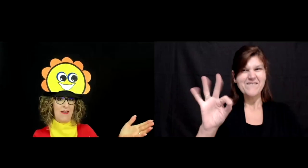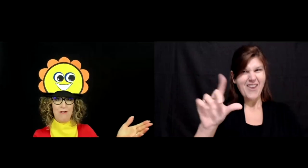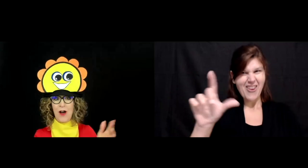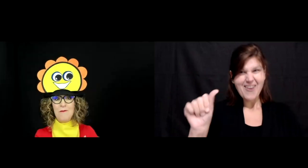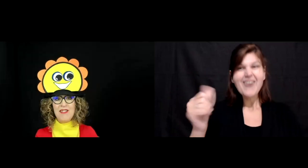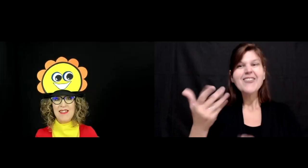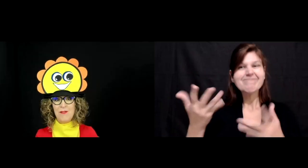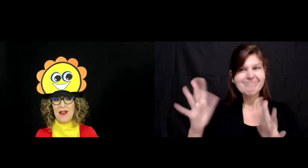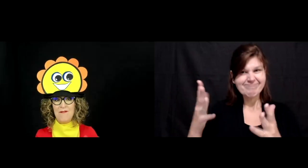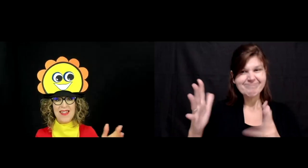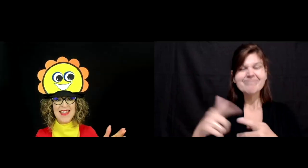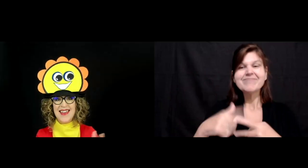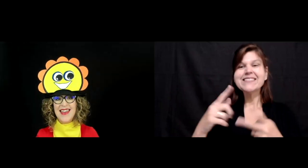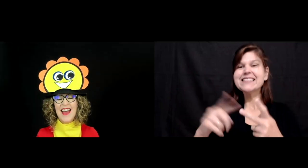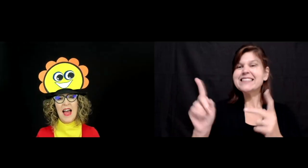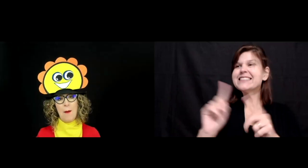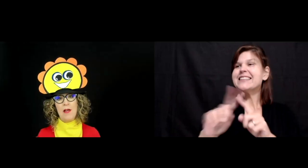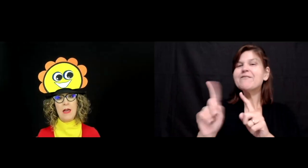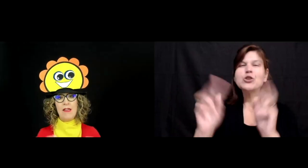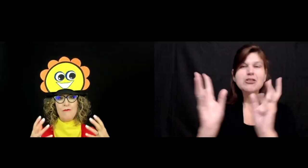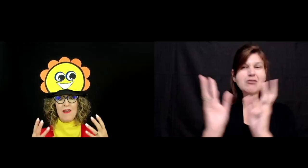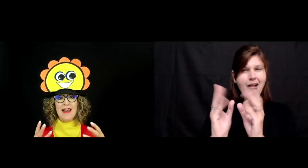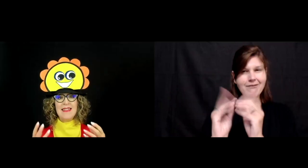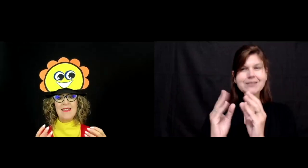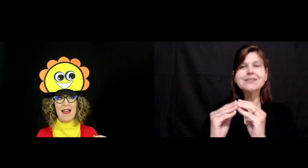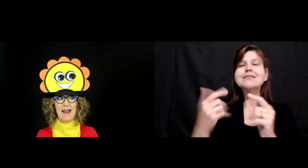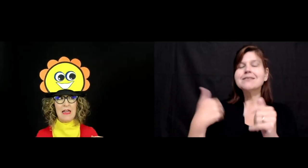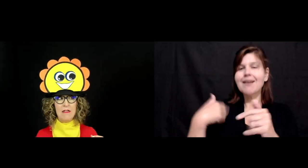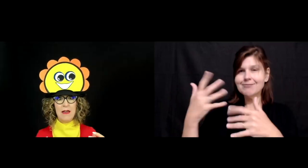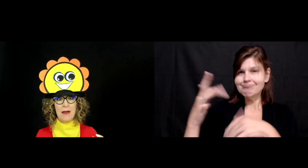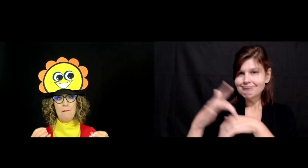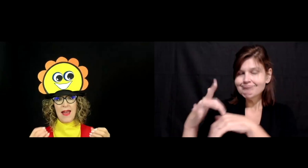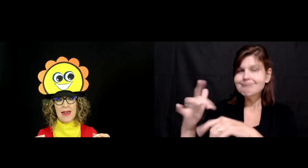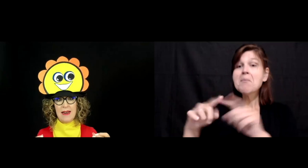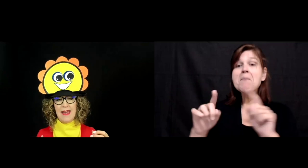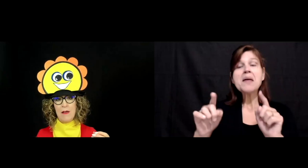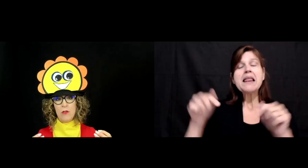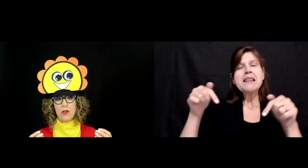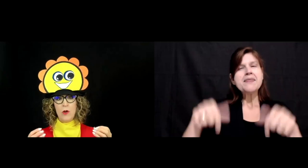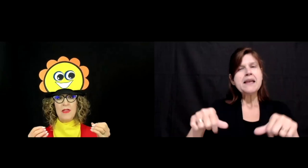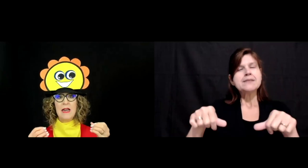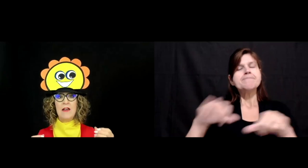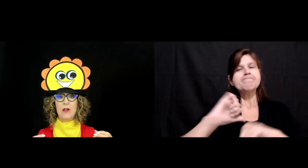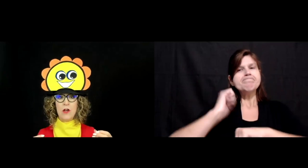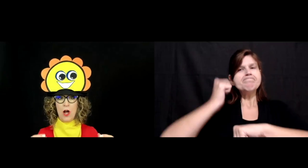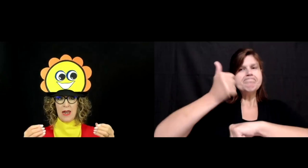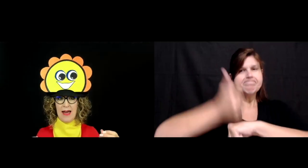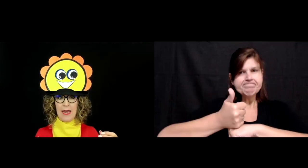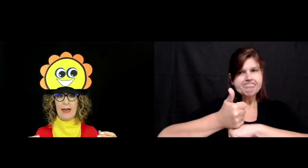at different conferences when I visited, but it is really designed mainly to be delivered online.